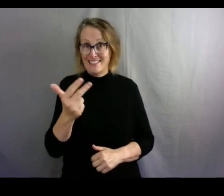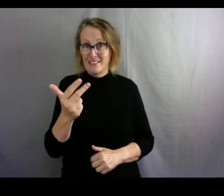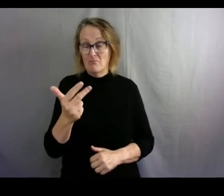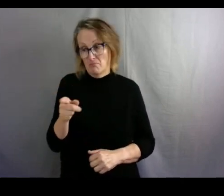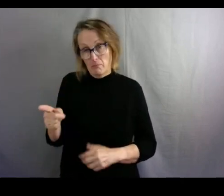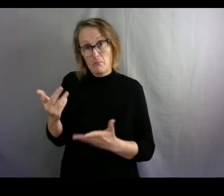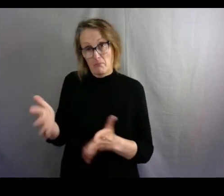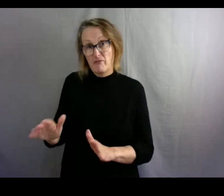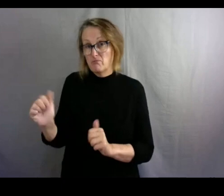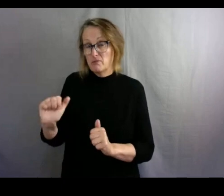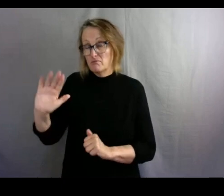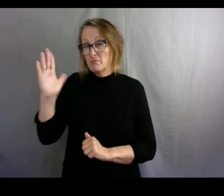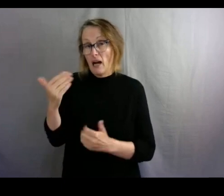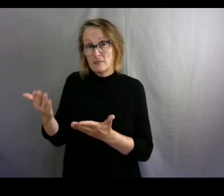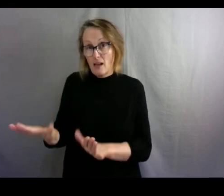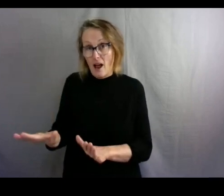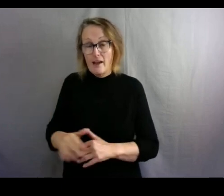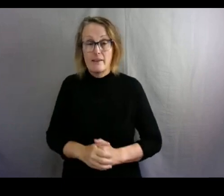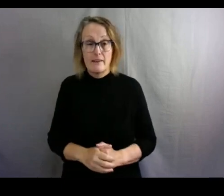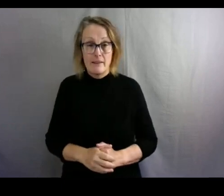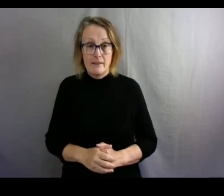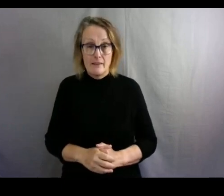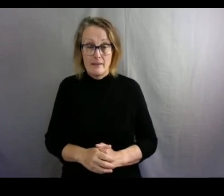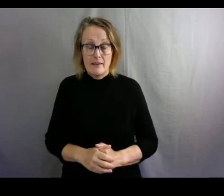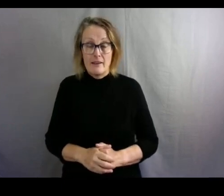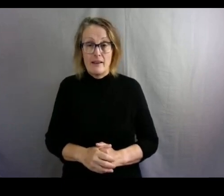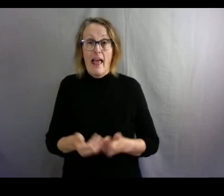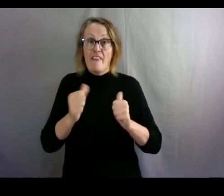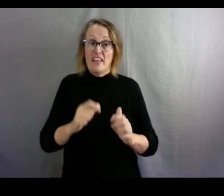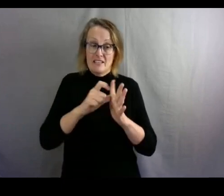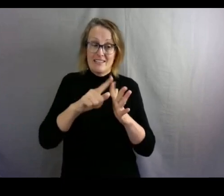And because Degas, since the beginning of '90s, as I said,